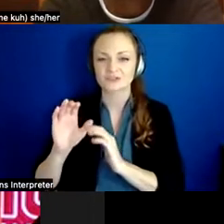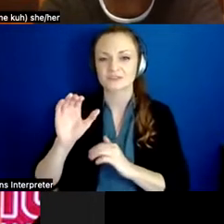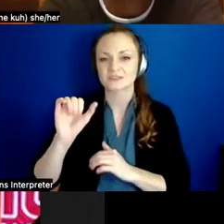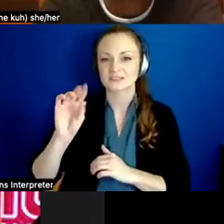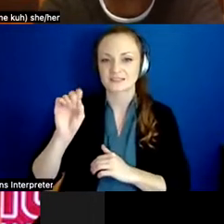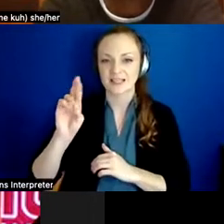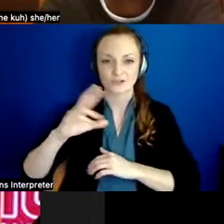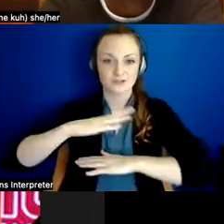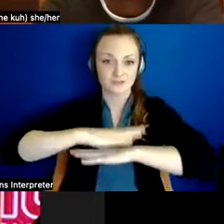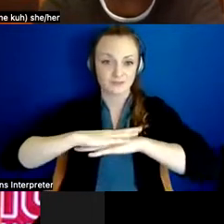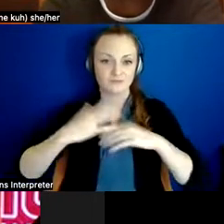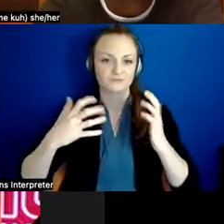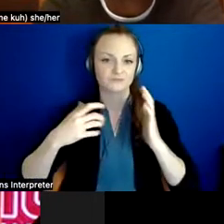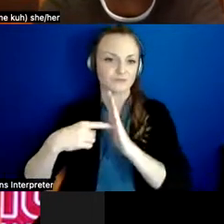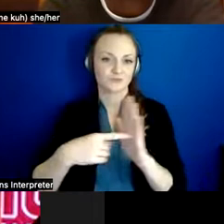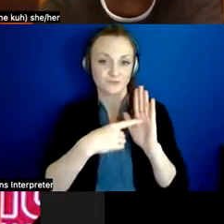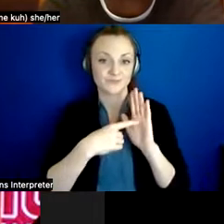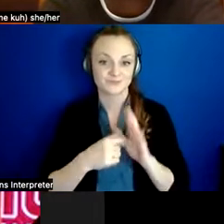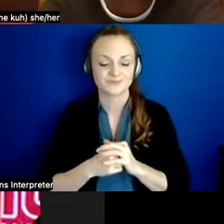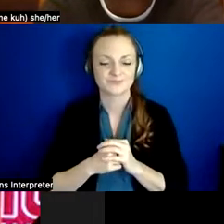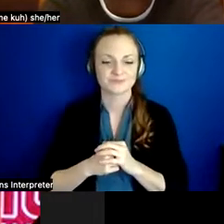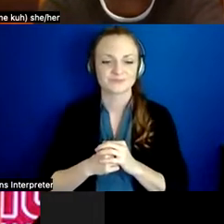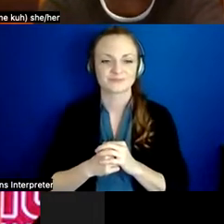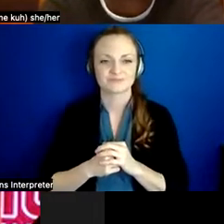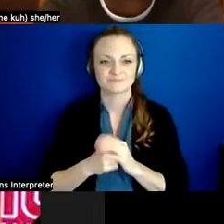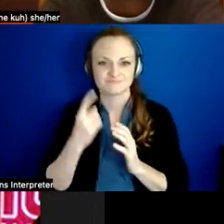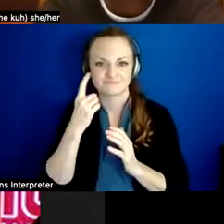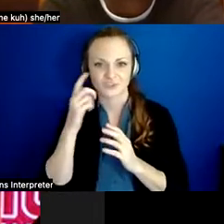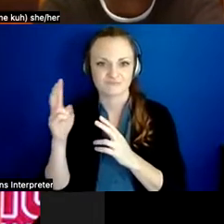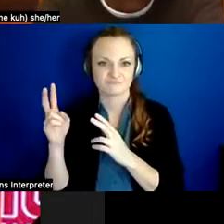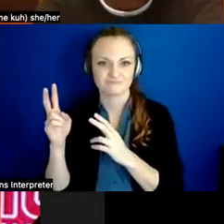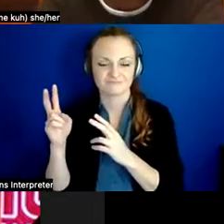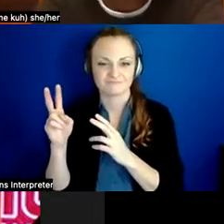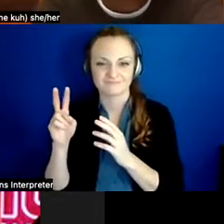20:02:20 Just that I just stole from Google images. but just so you could kind of see